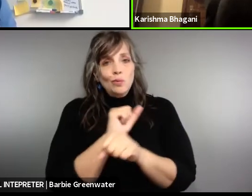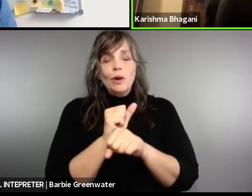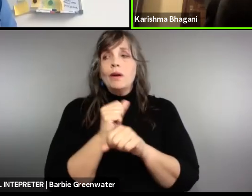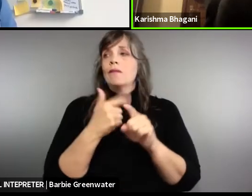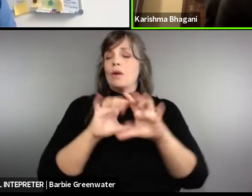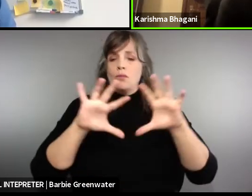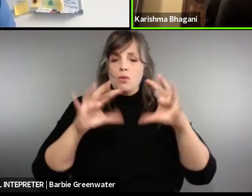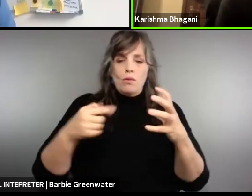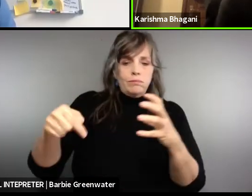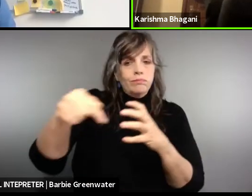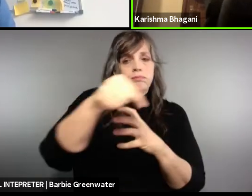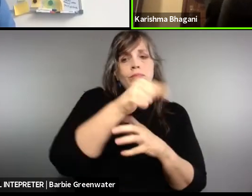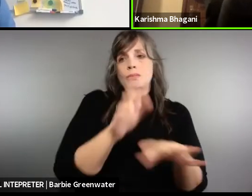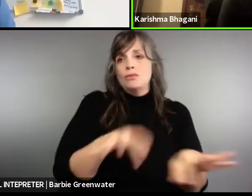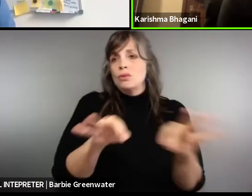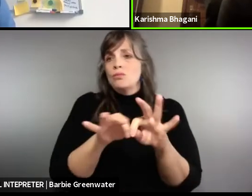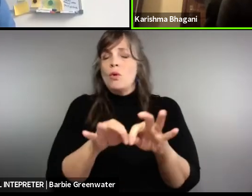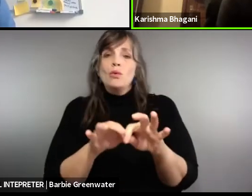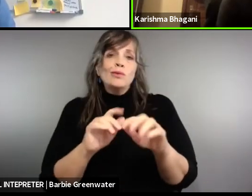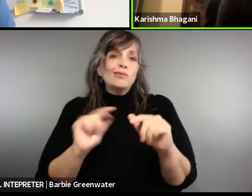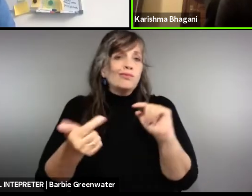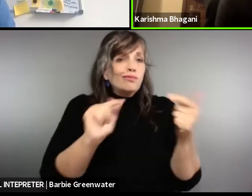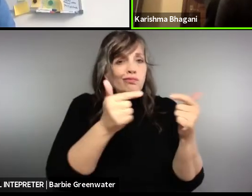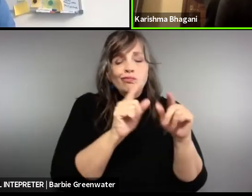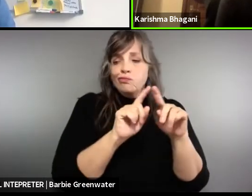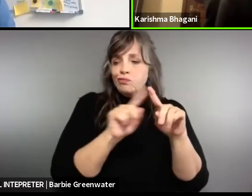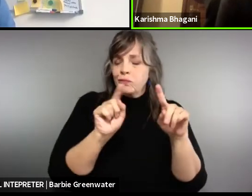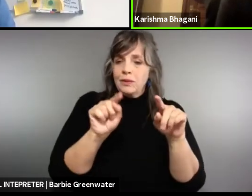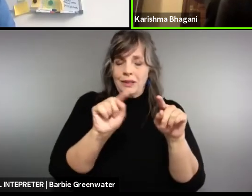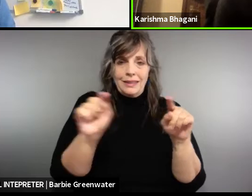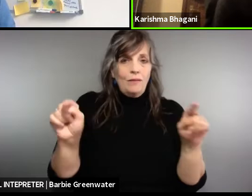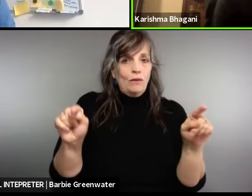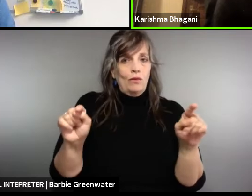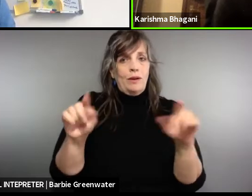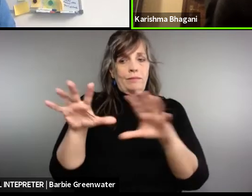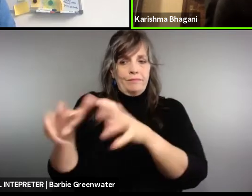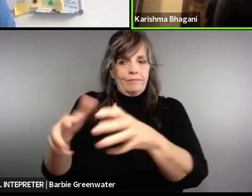in terms of looking at various theater canons. Speaking about new platforms